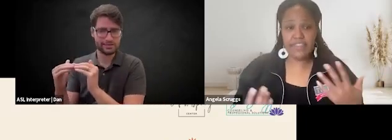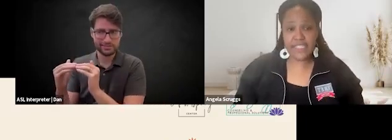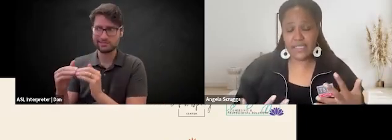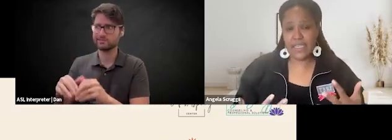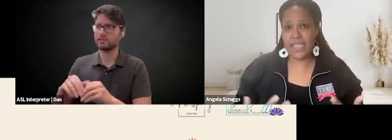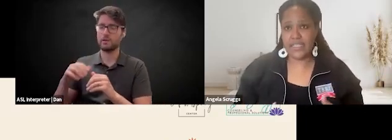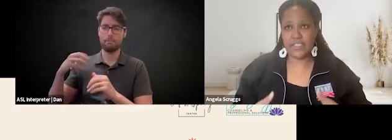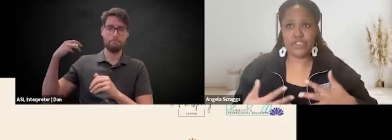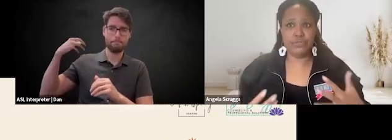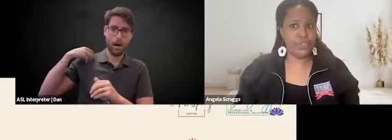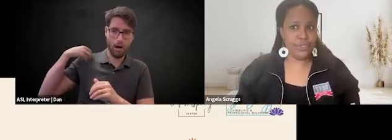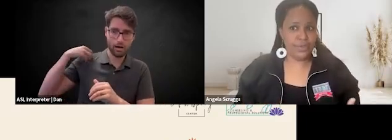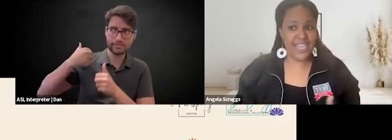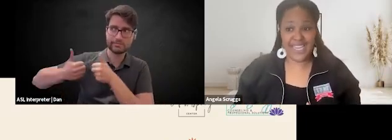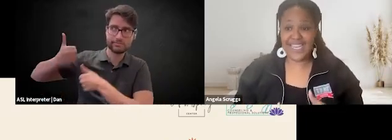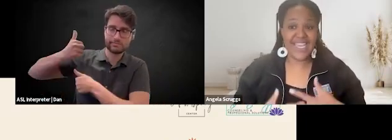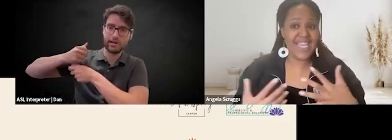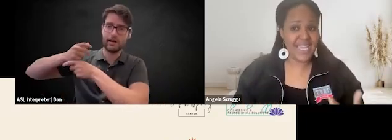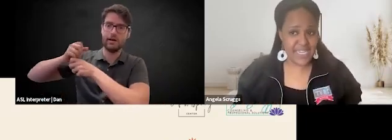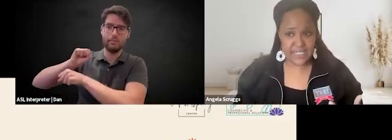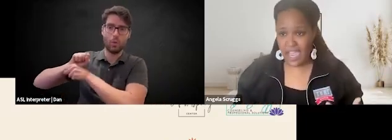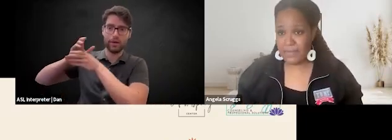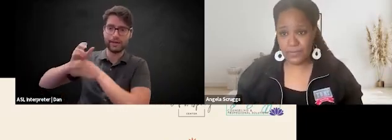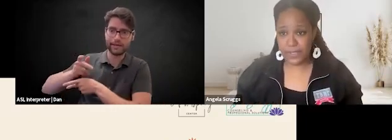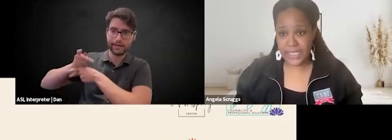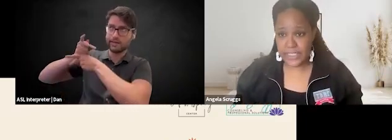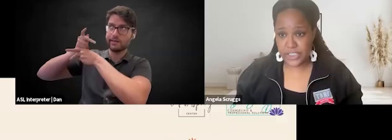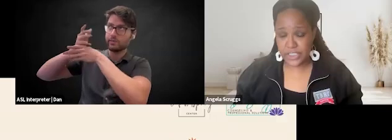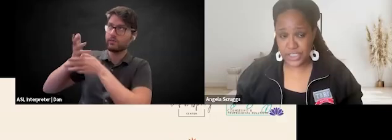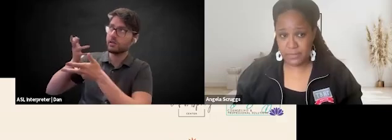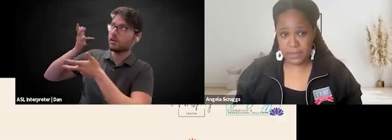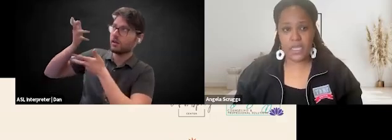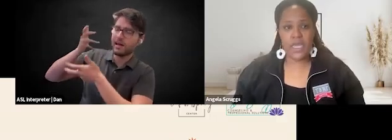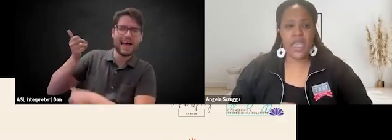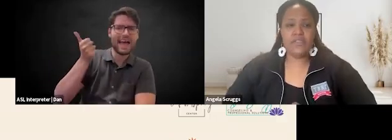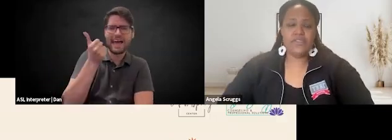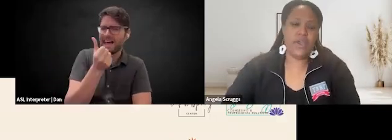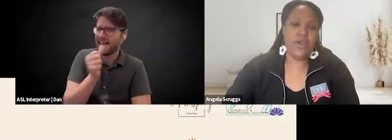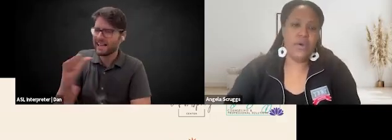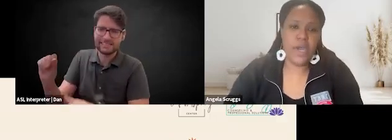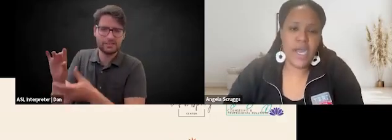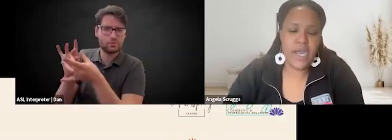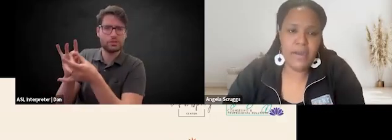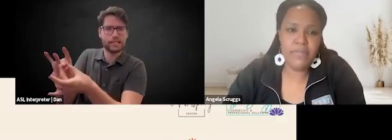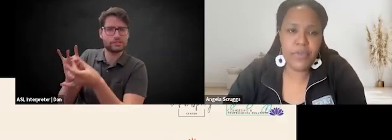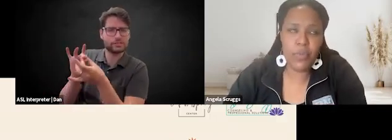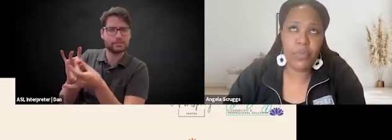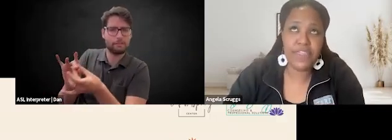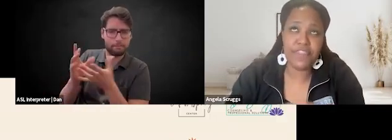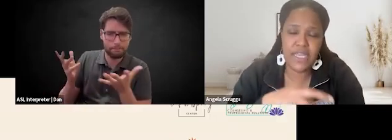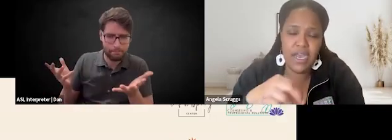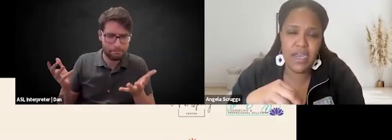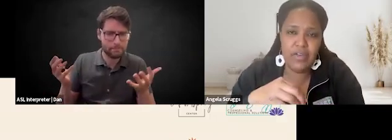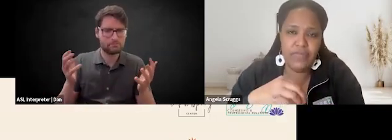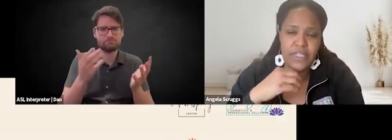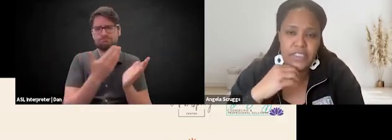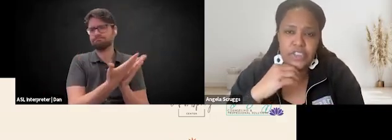This is true in any type of relationship. And so, um... when we think of